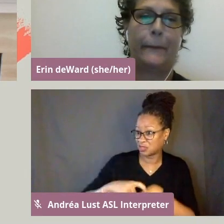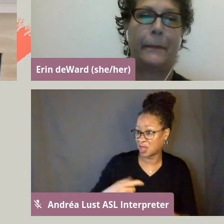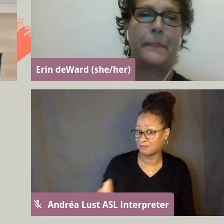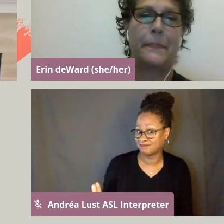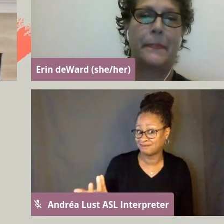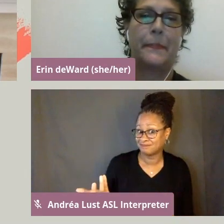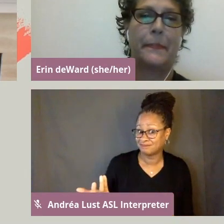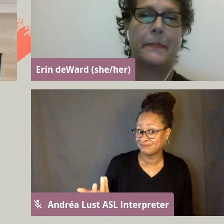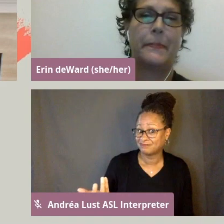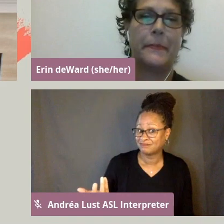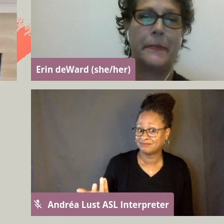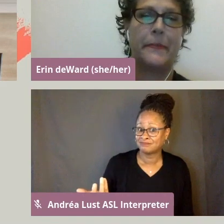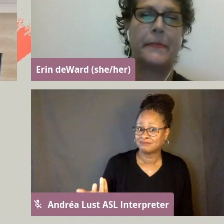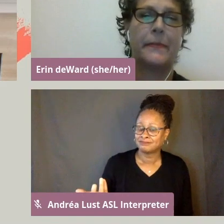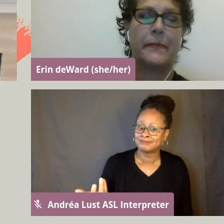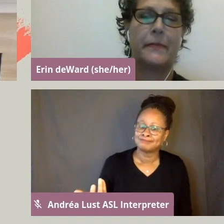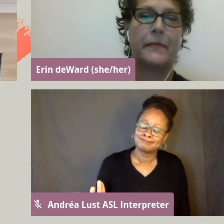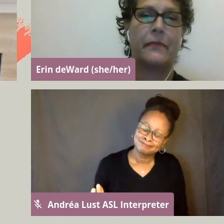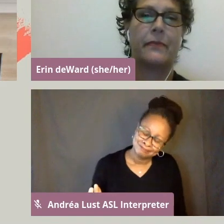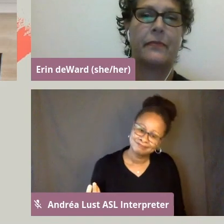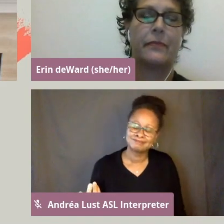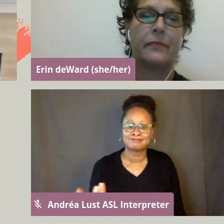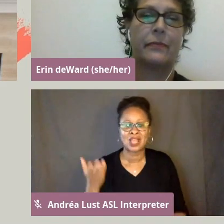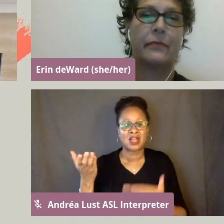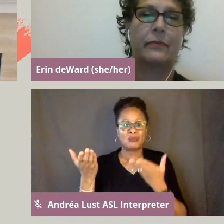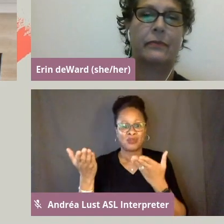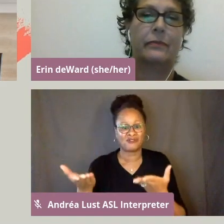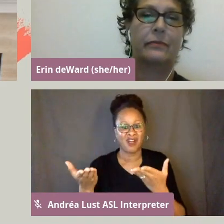And in providing the opportunity to show things open caption,